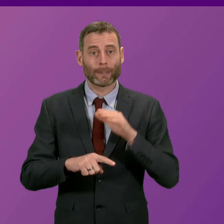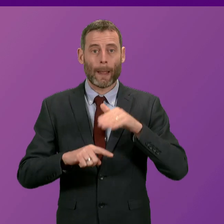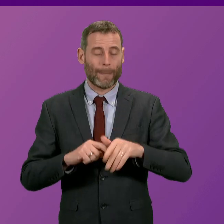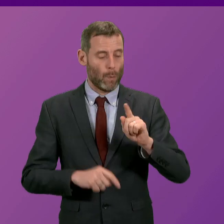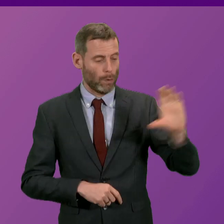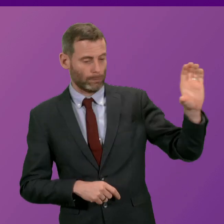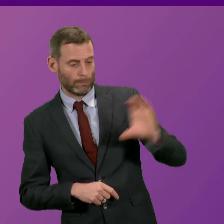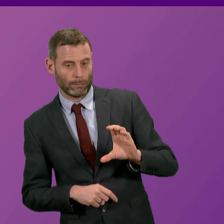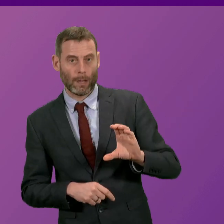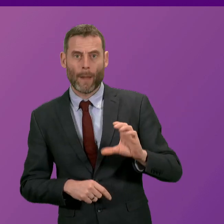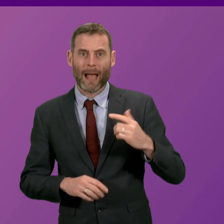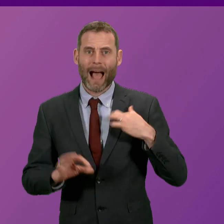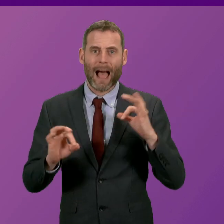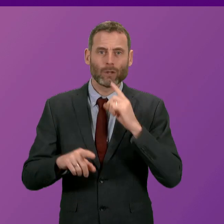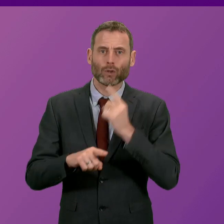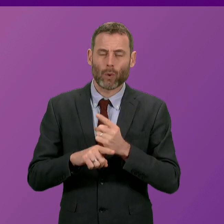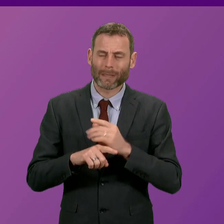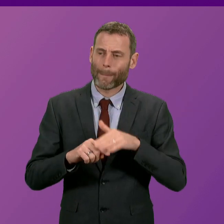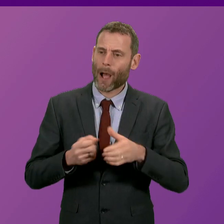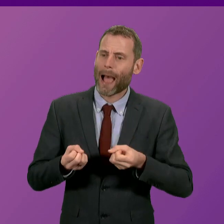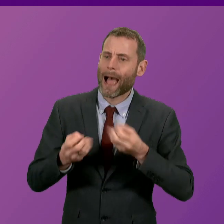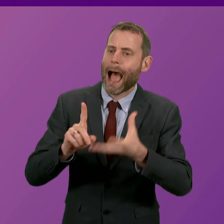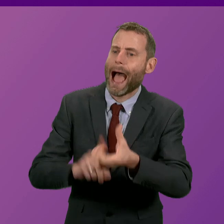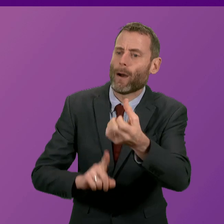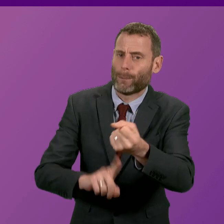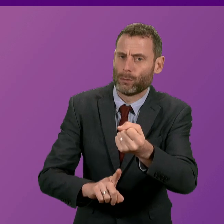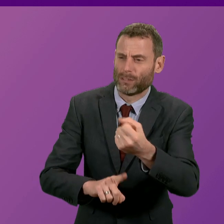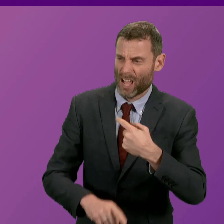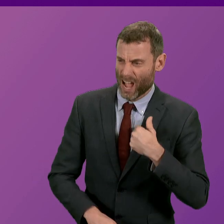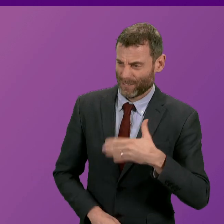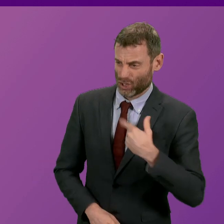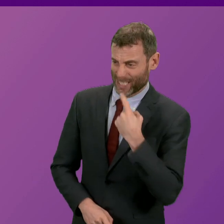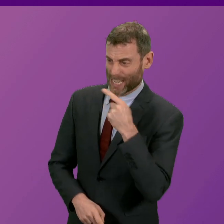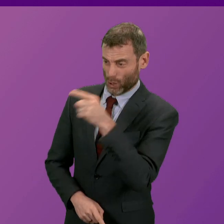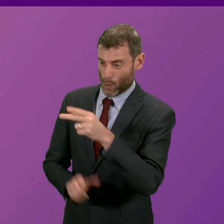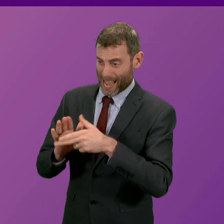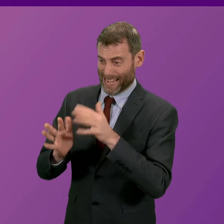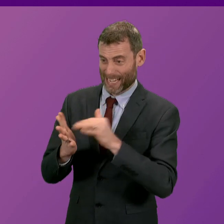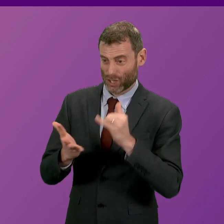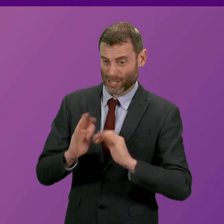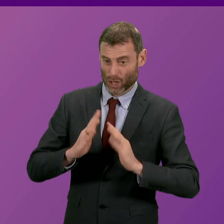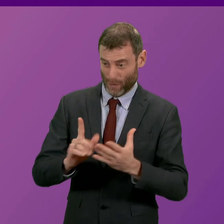and performance of the national health service. It is not good enough, if Mr Sarwar cannot even